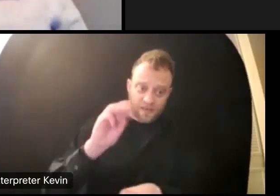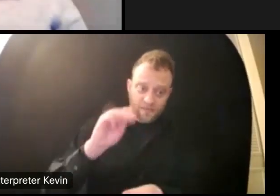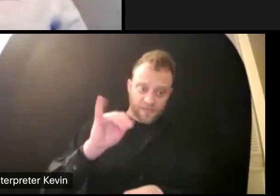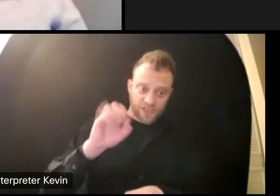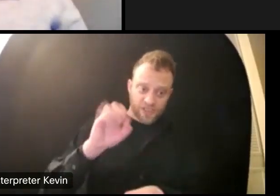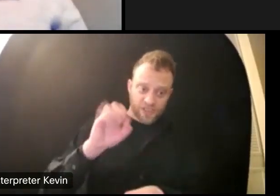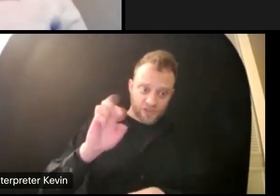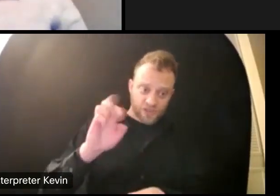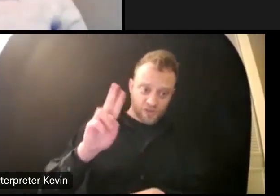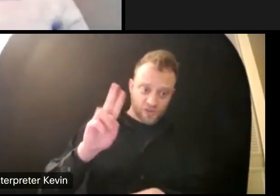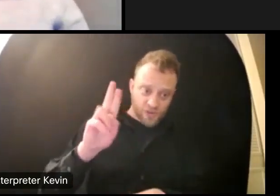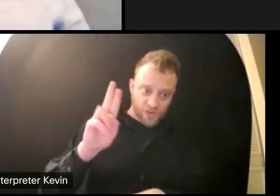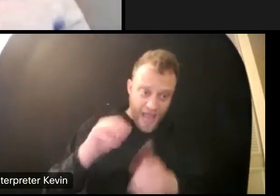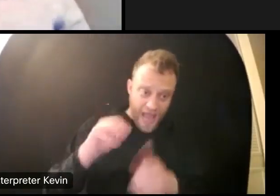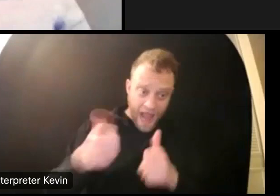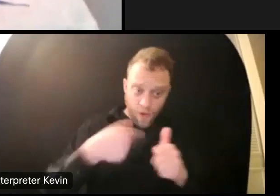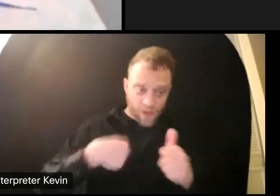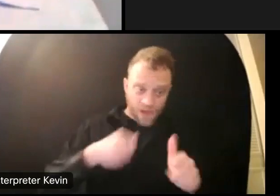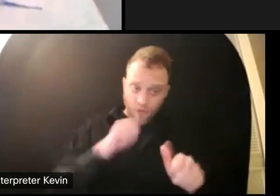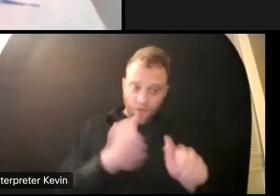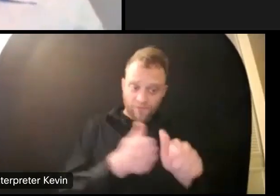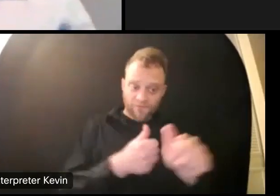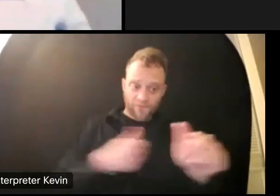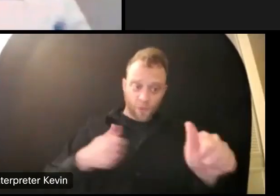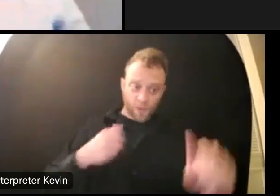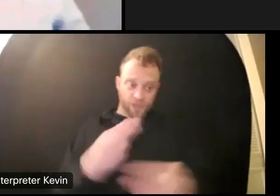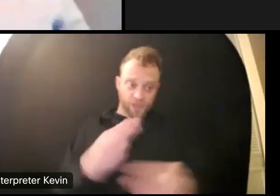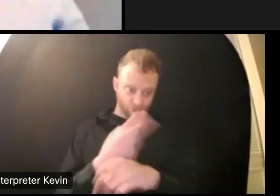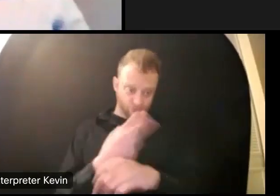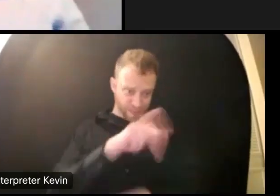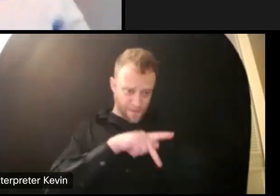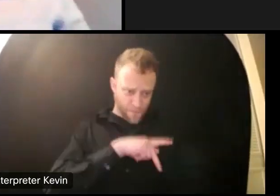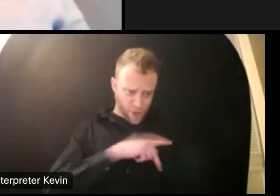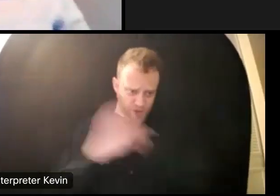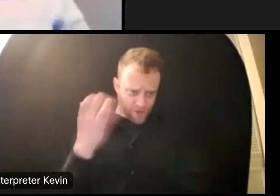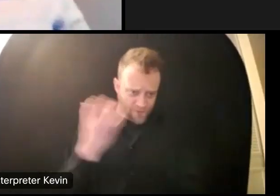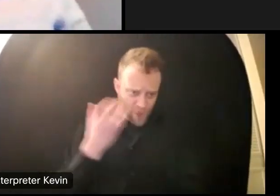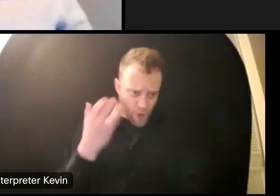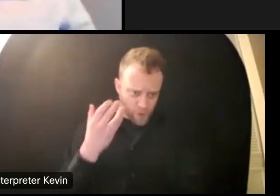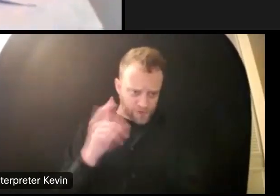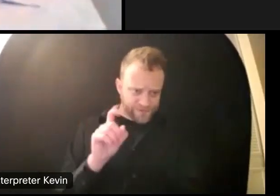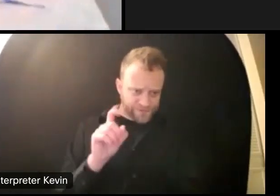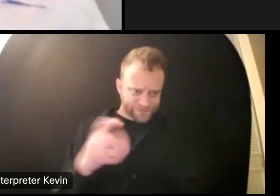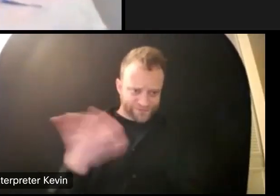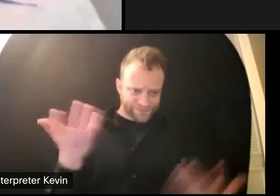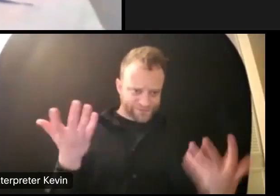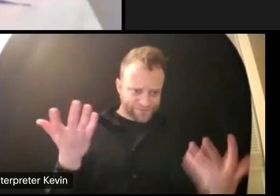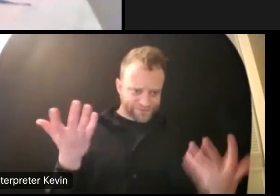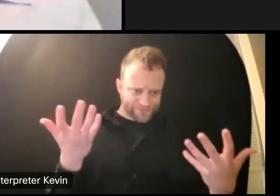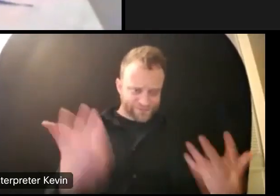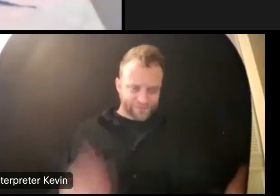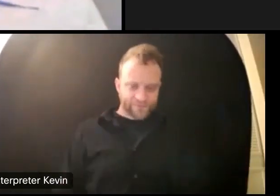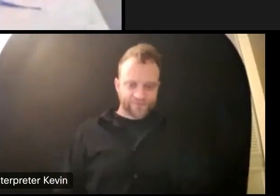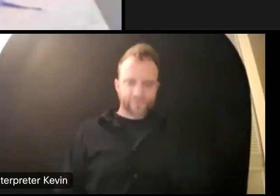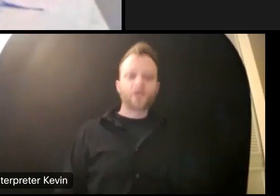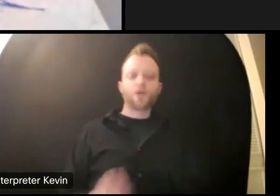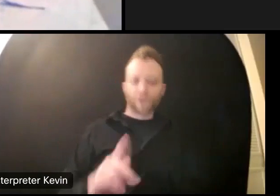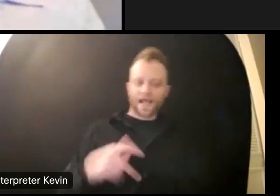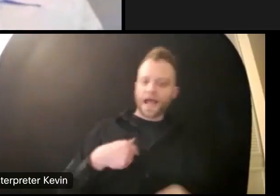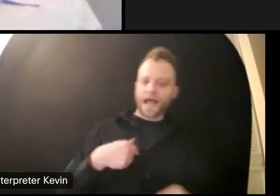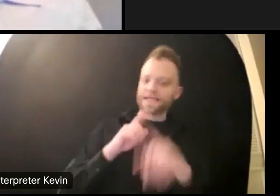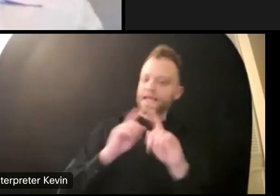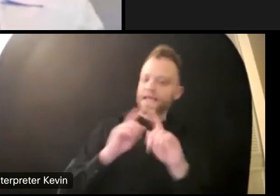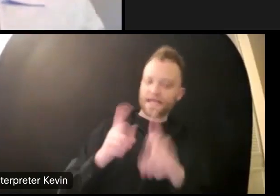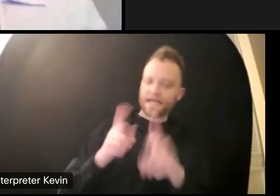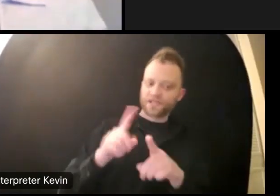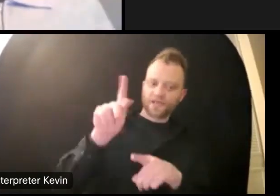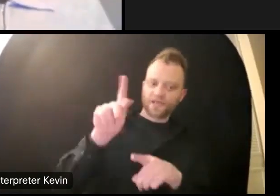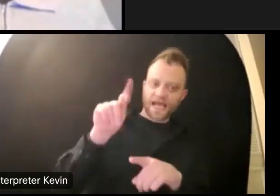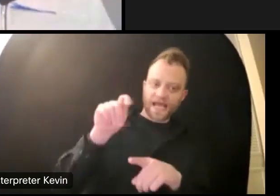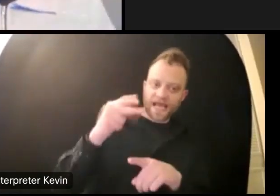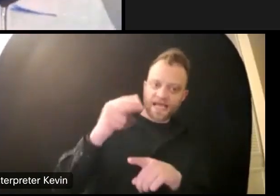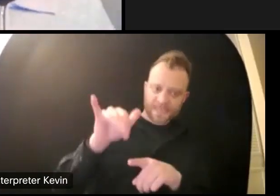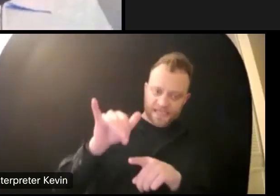(Williams) Well in some instances and I think and Dawn may add to this, in some Commissions